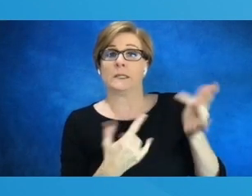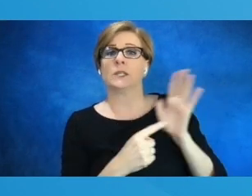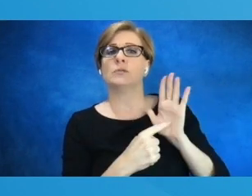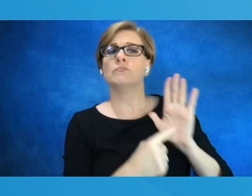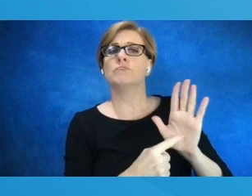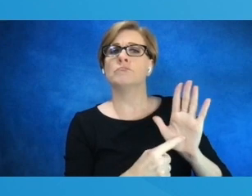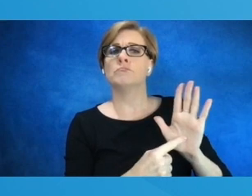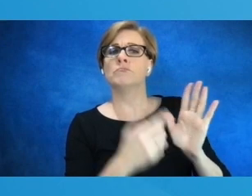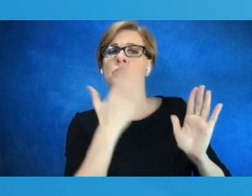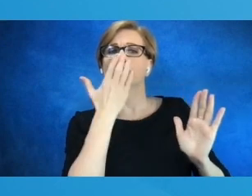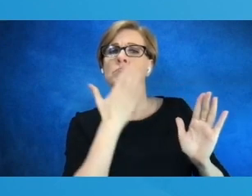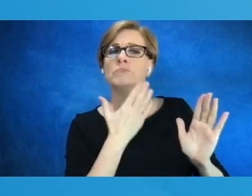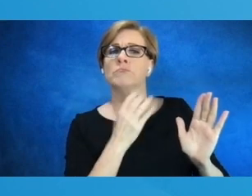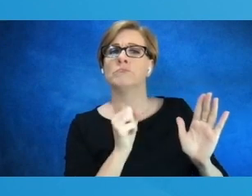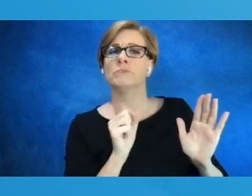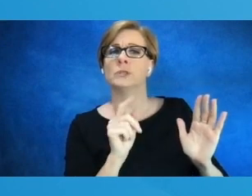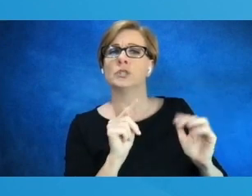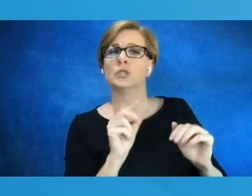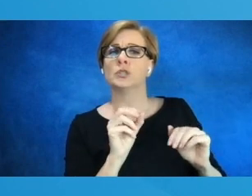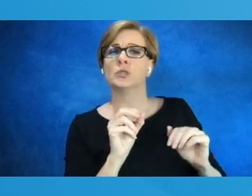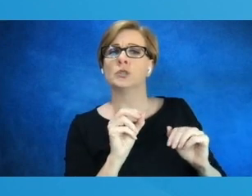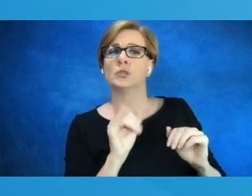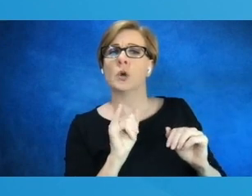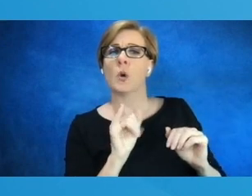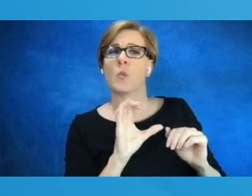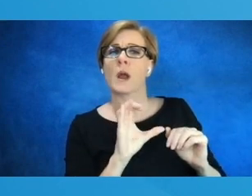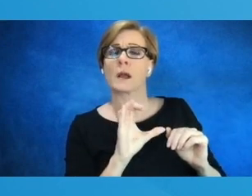versus this visceral, sort of stark emotional piece.